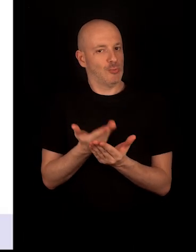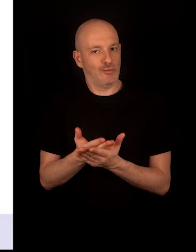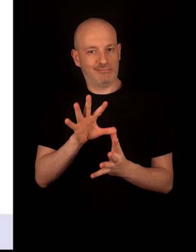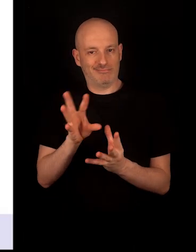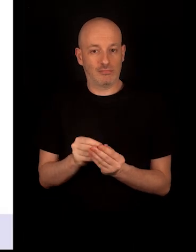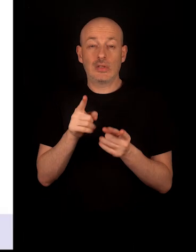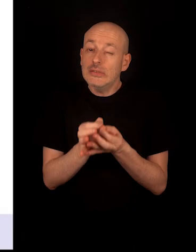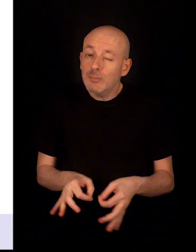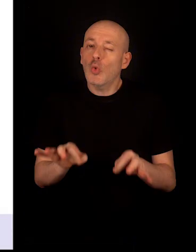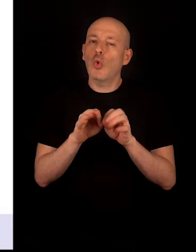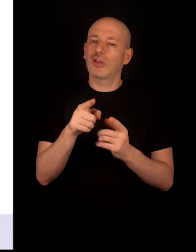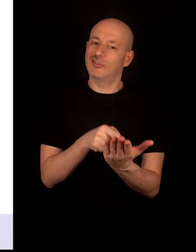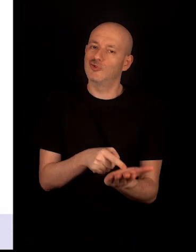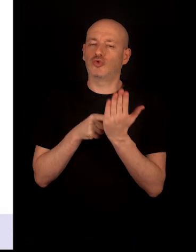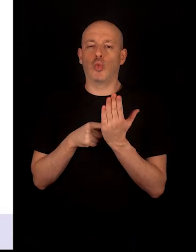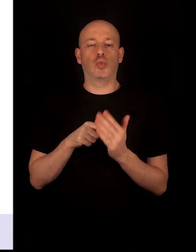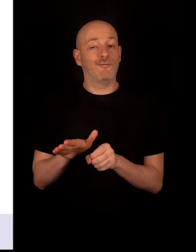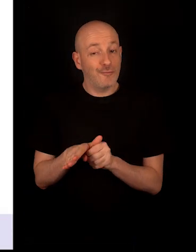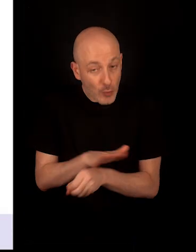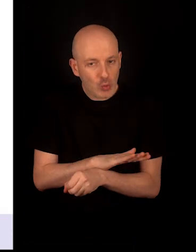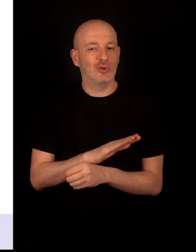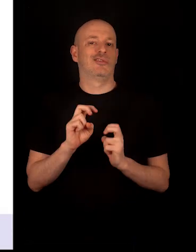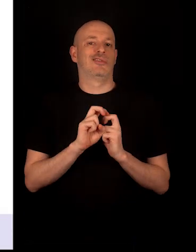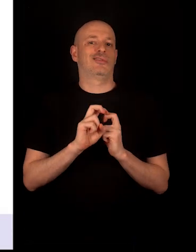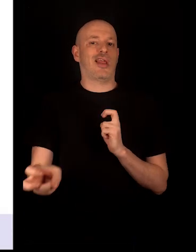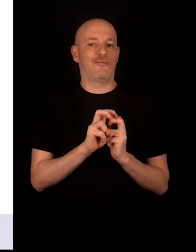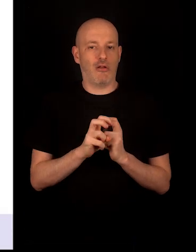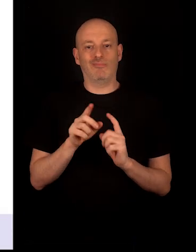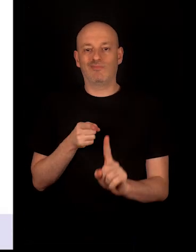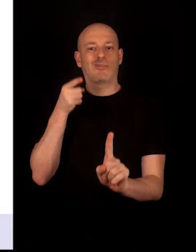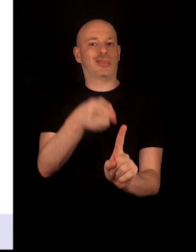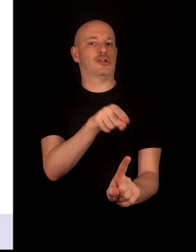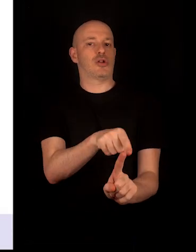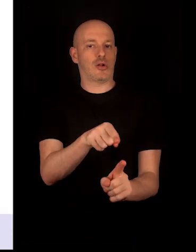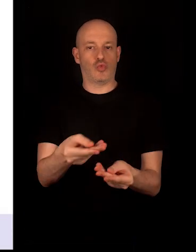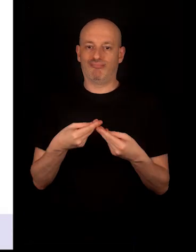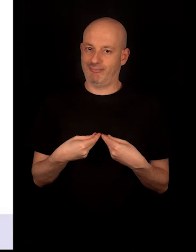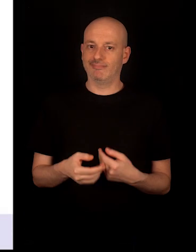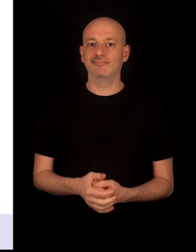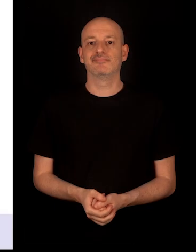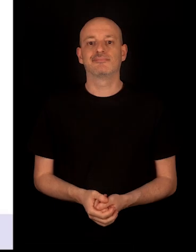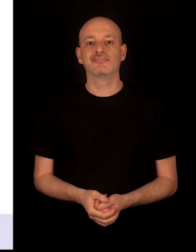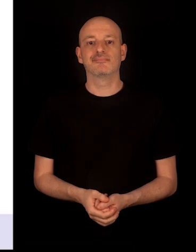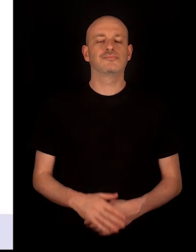It’s really important that then you can show us the full travel to your destination.